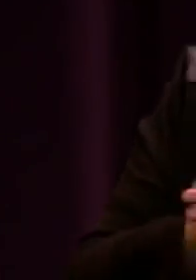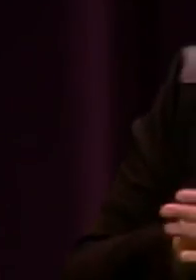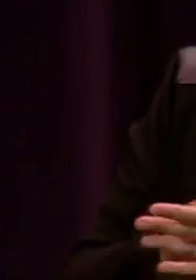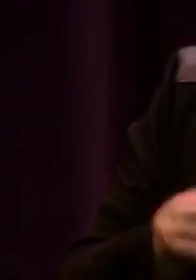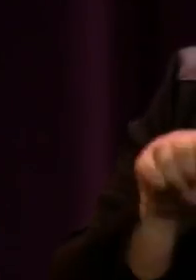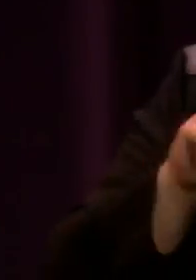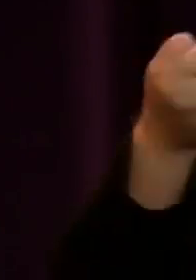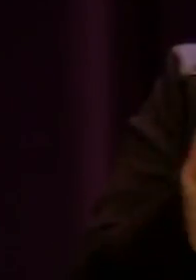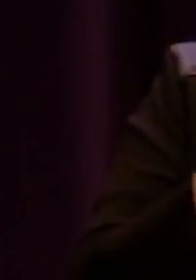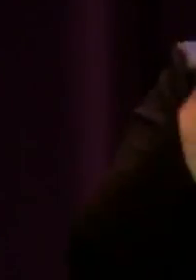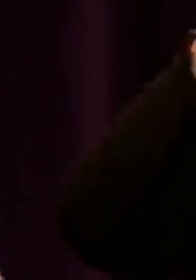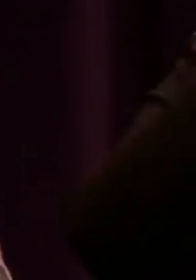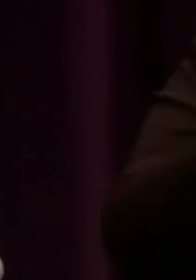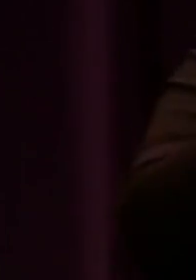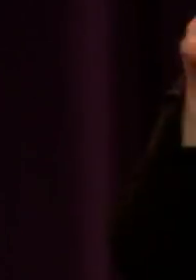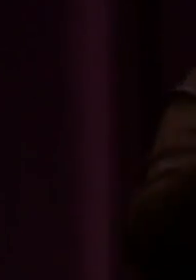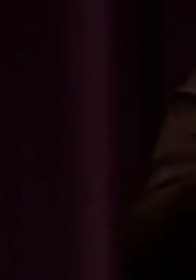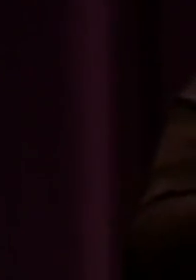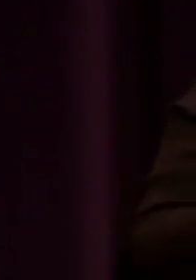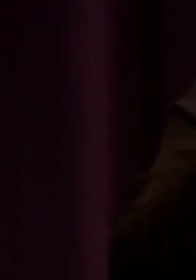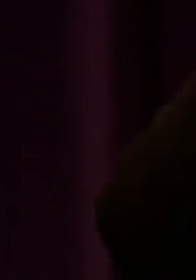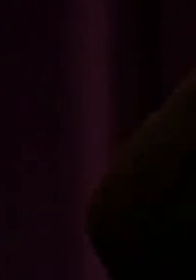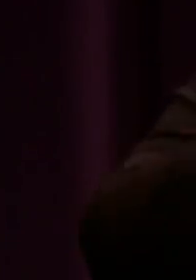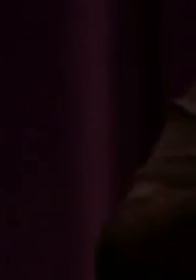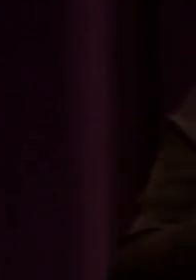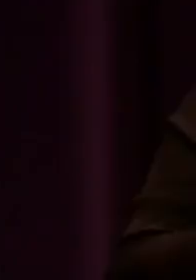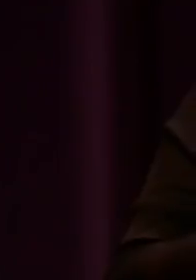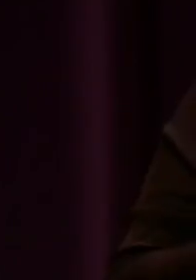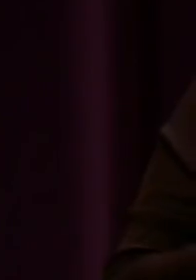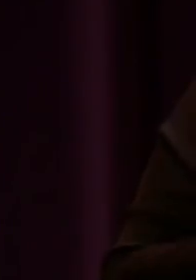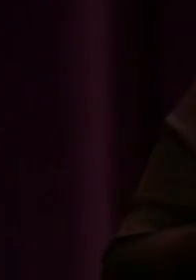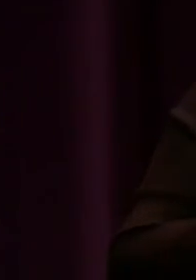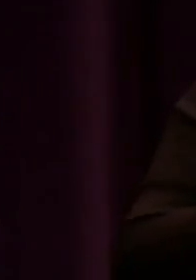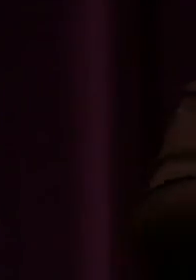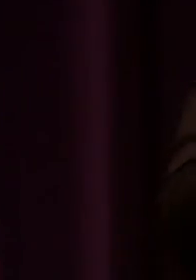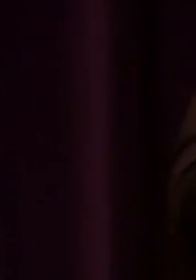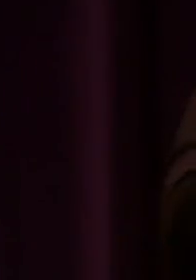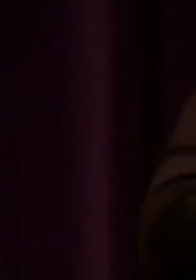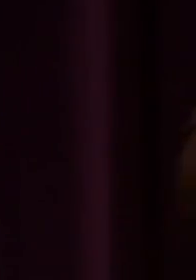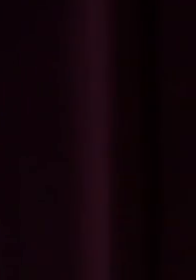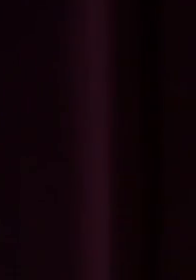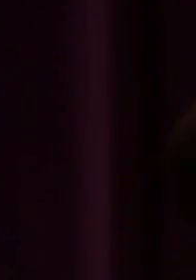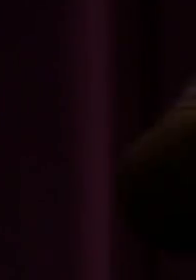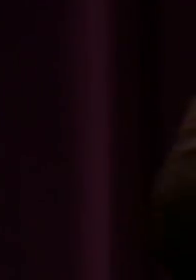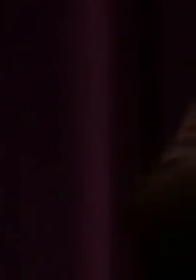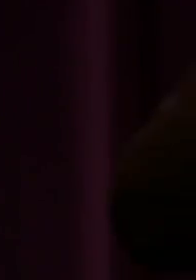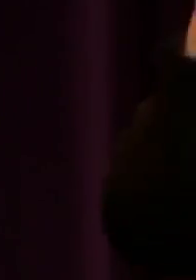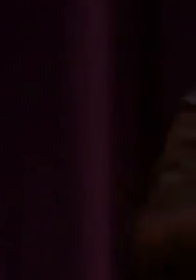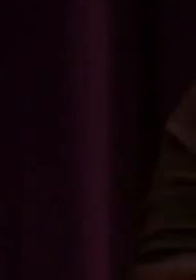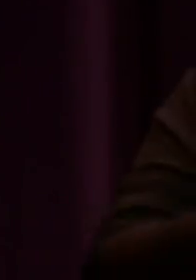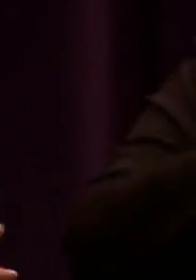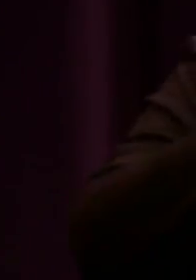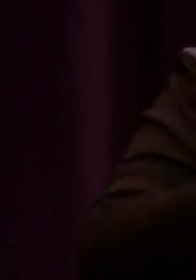I KNOW YOU KNOW WHAT I MEAN. SO IT IS A GREAT HONOR TO STAND